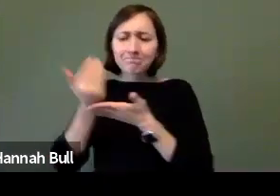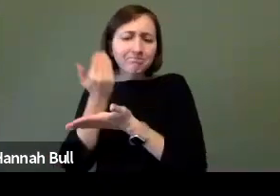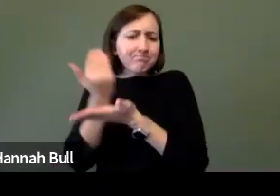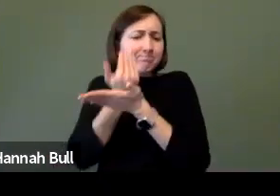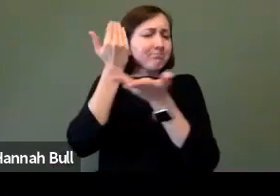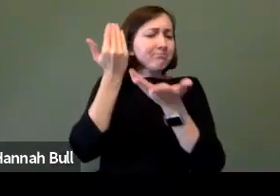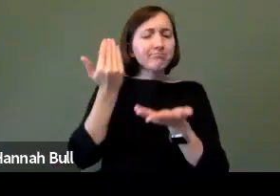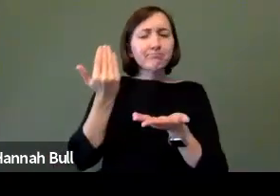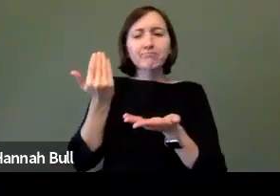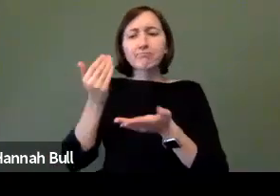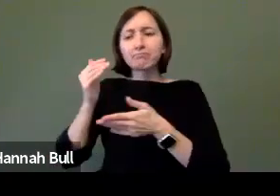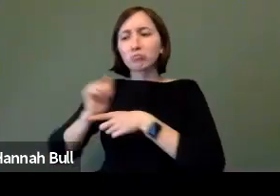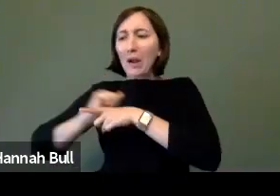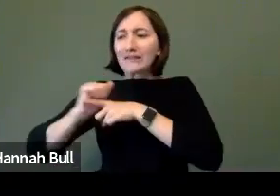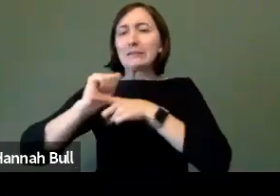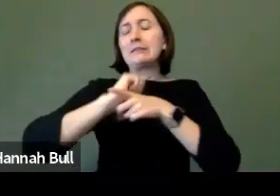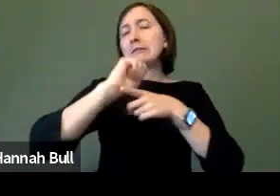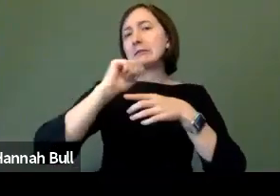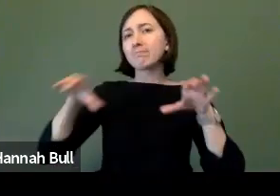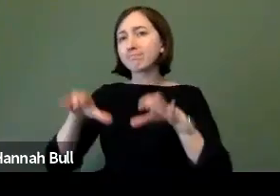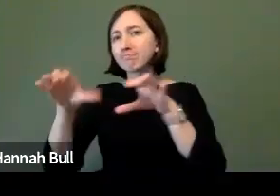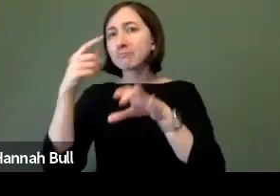that meet the needs of people with disabilities.